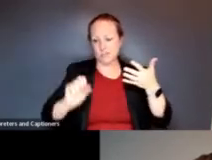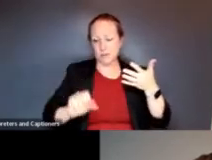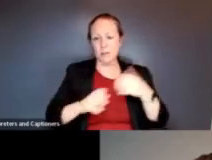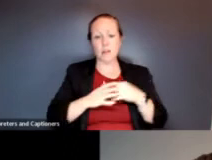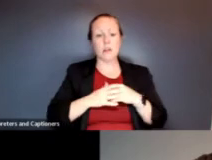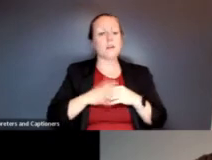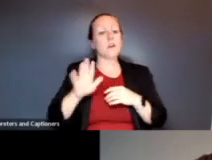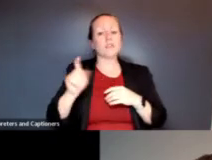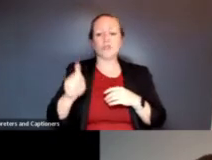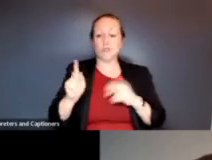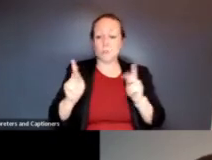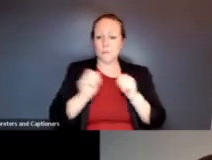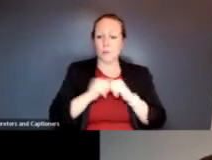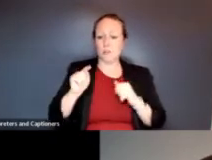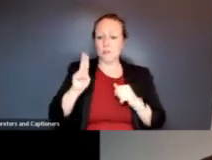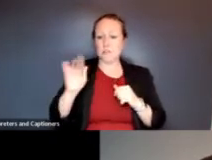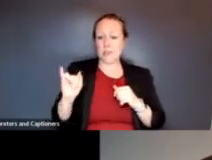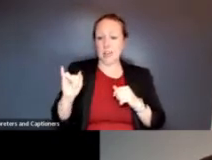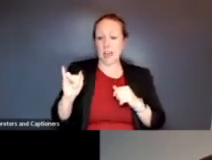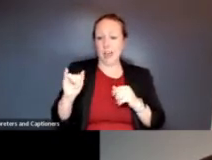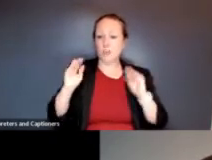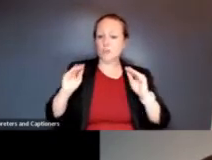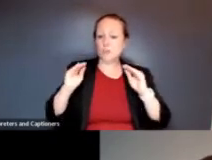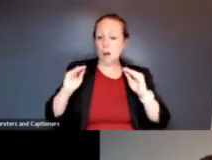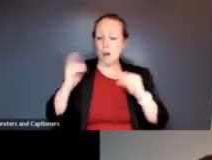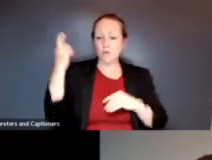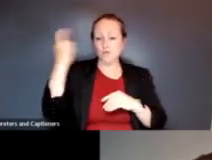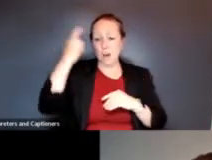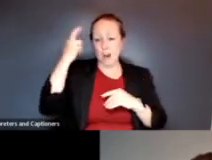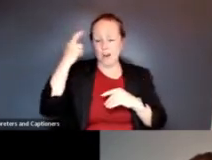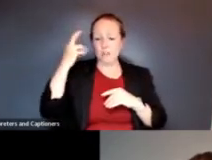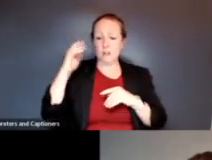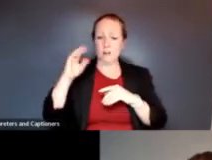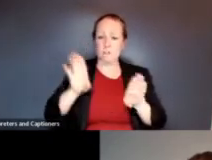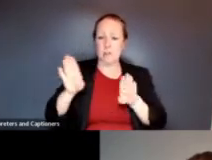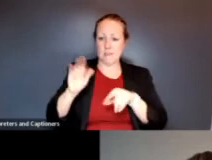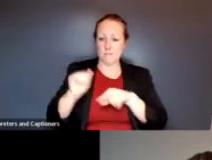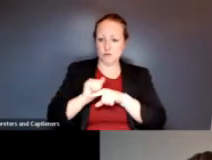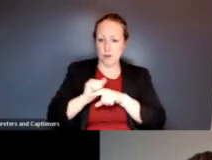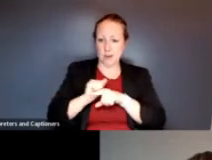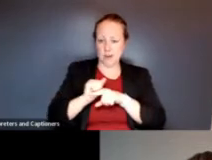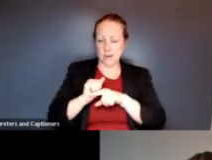TBI be taught rational behavior training and journaling to understand any challenges or